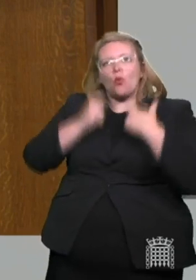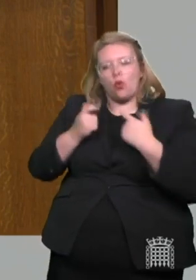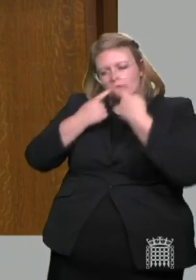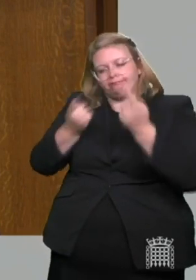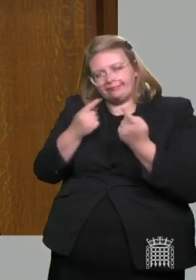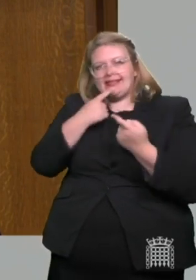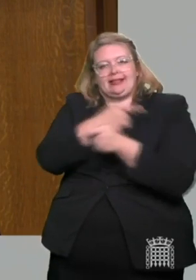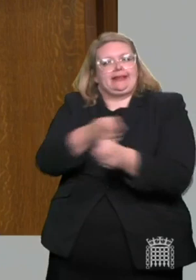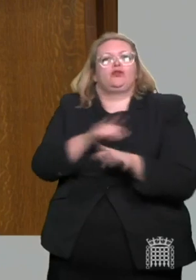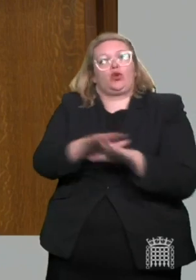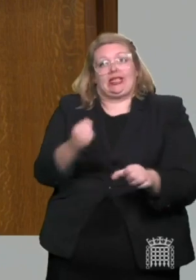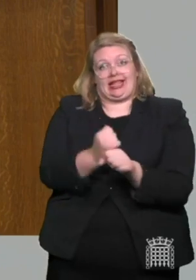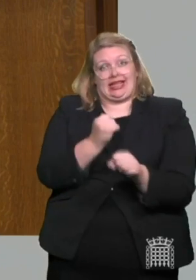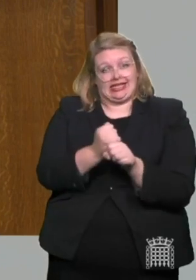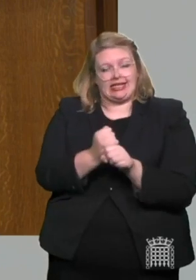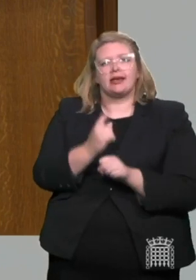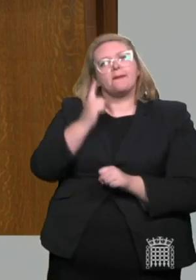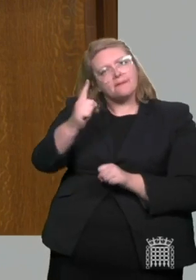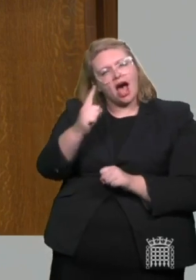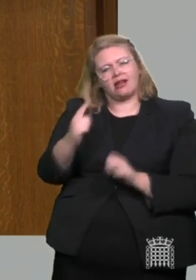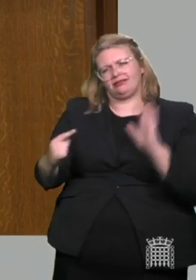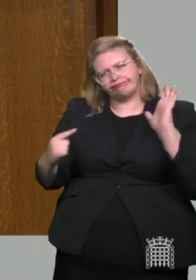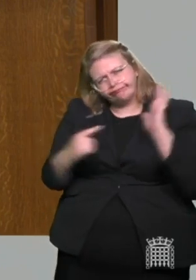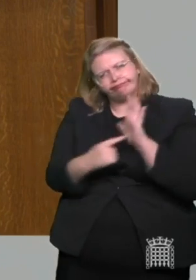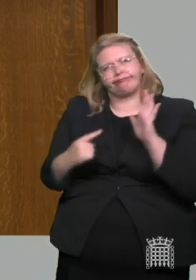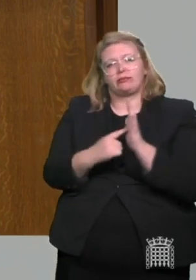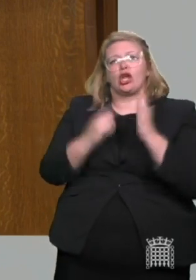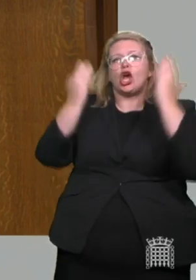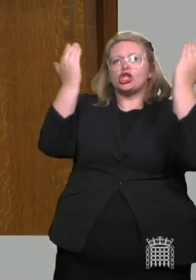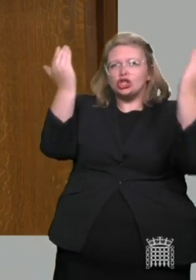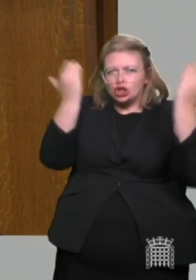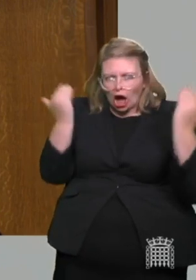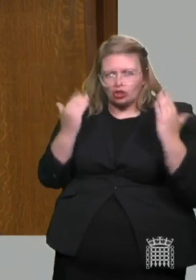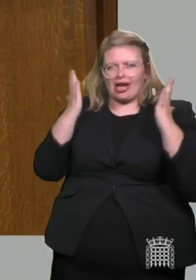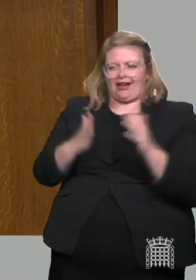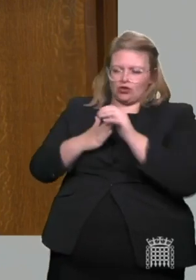but does the Prime Minister agree that only a proper, judge-led public inquiry can really bring